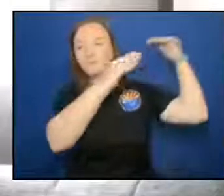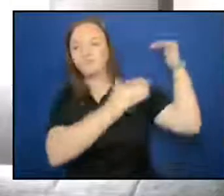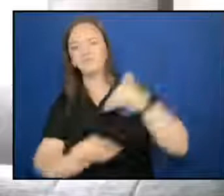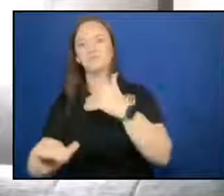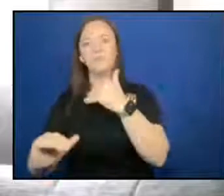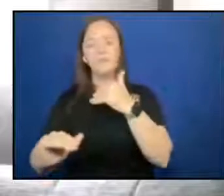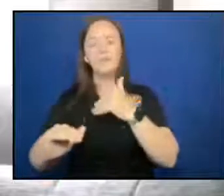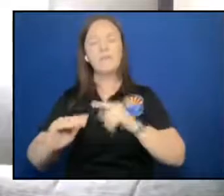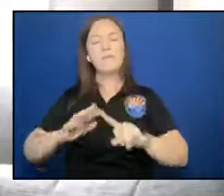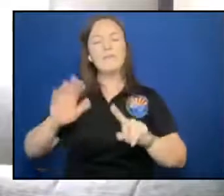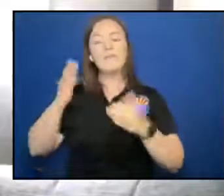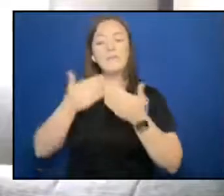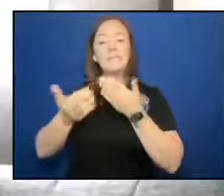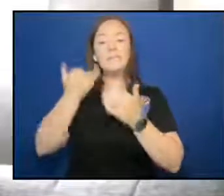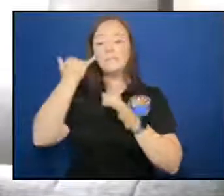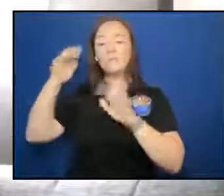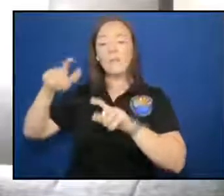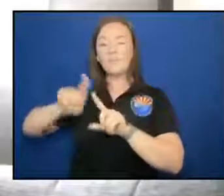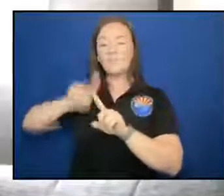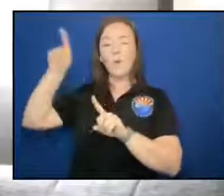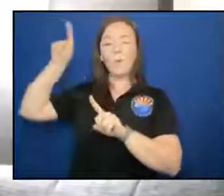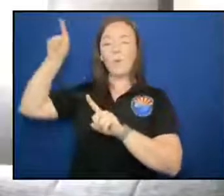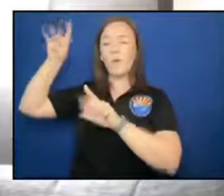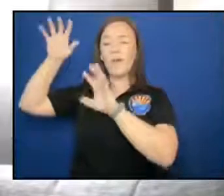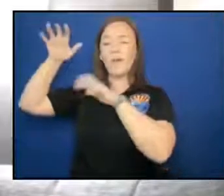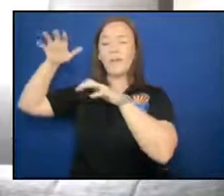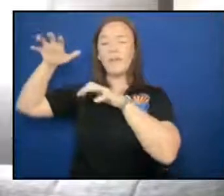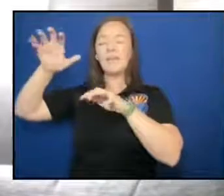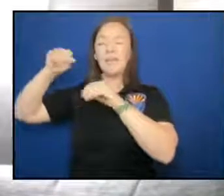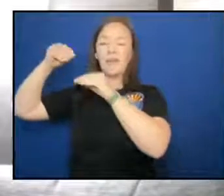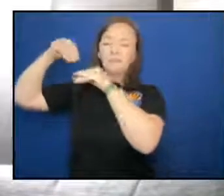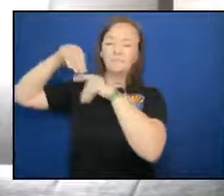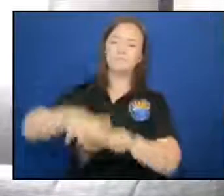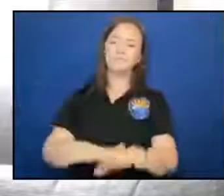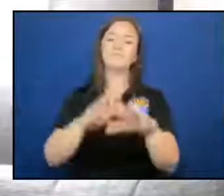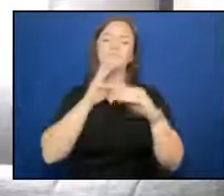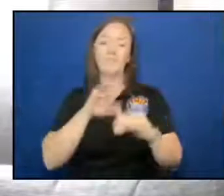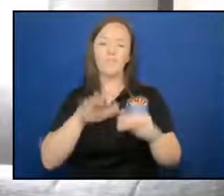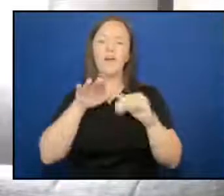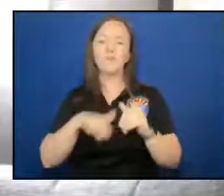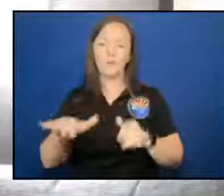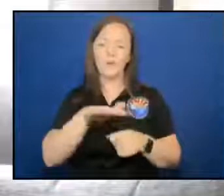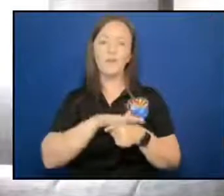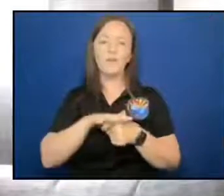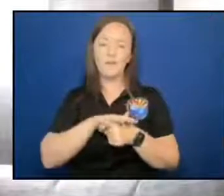SO JUST LOOKING BEYOND THAT AND THIS IS WHAT WE ARE LOOKING AT IN TRENDS AND WE CAN SEE HIGH RELATIVE